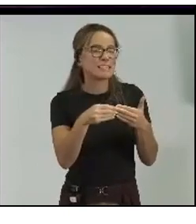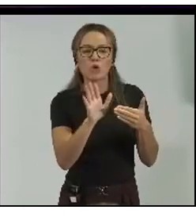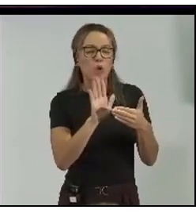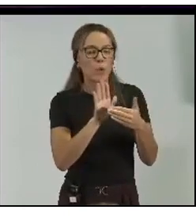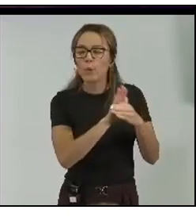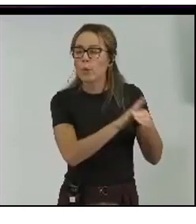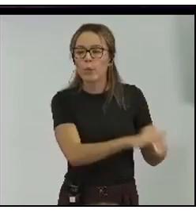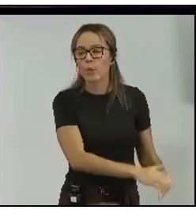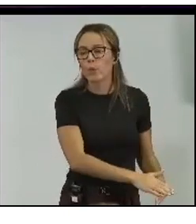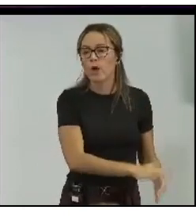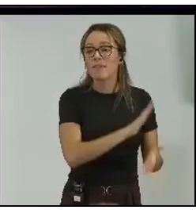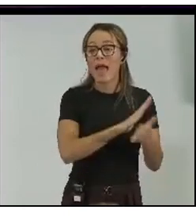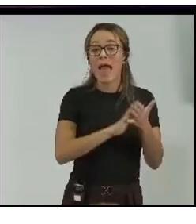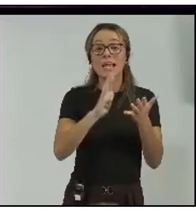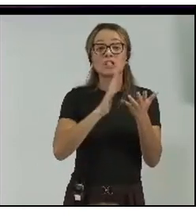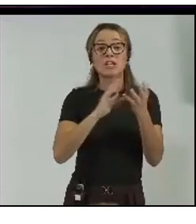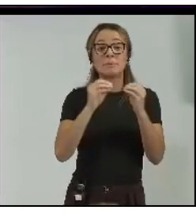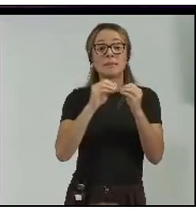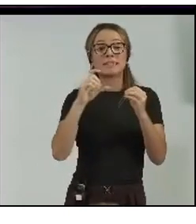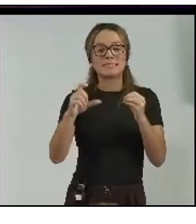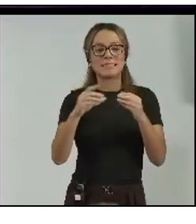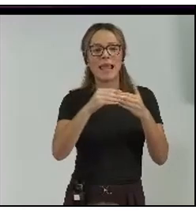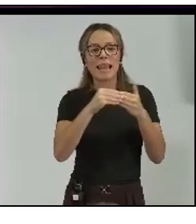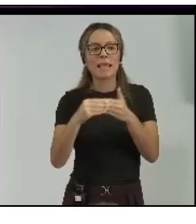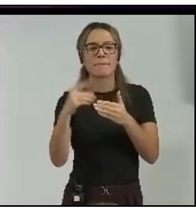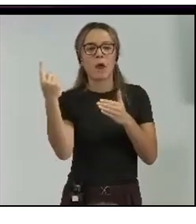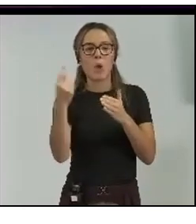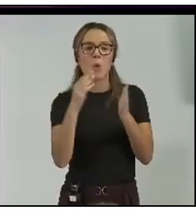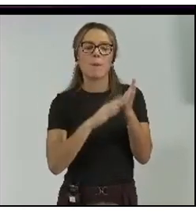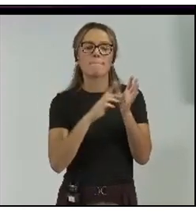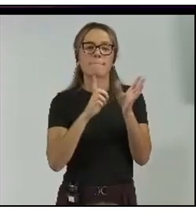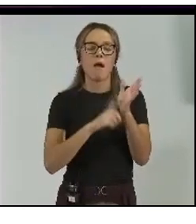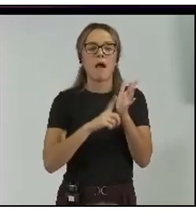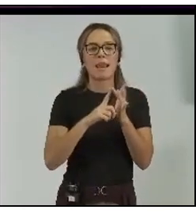very much by Marli and you know, our senior sponsorship is fantastic,